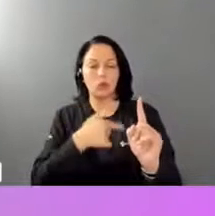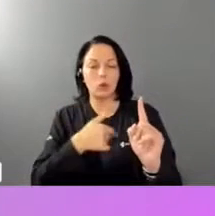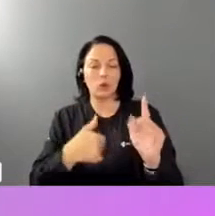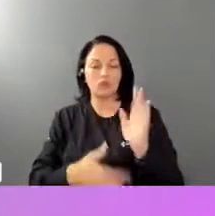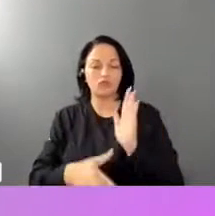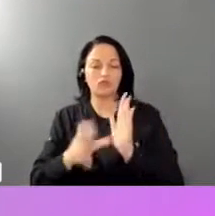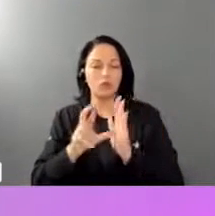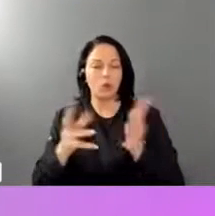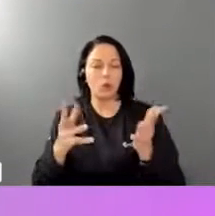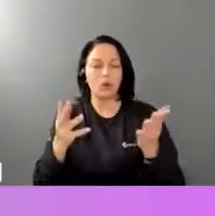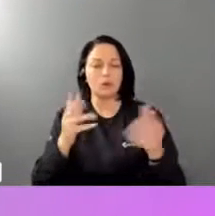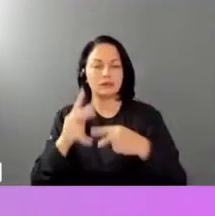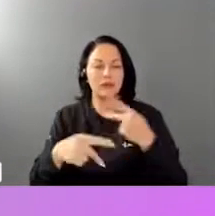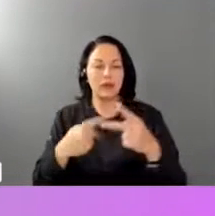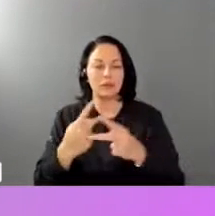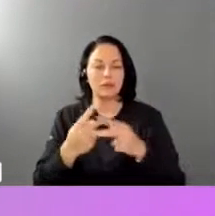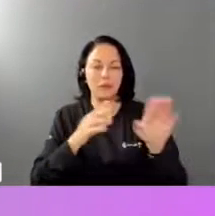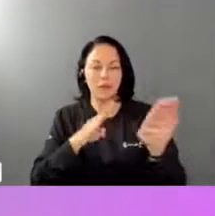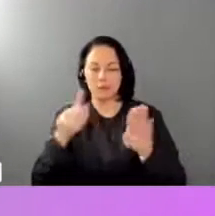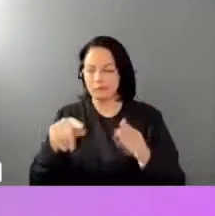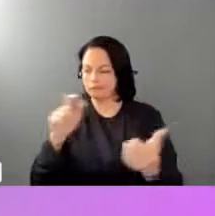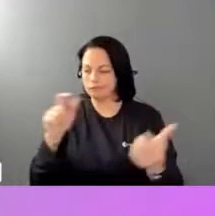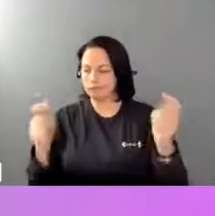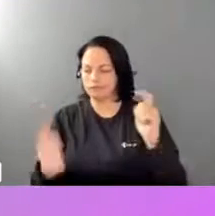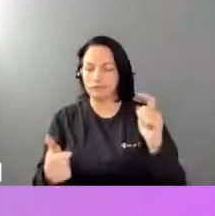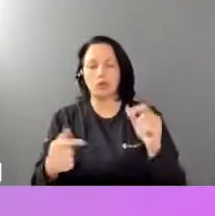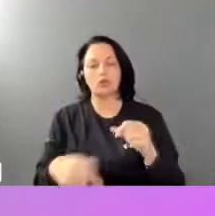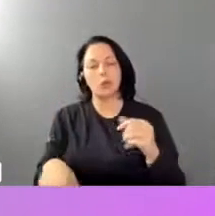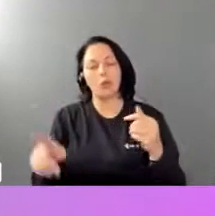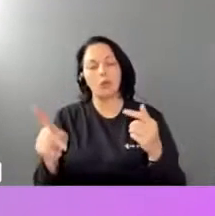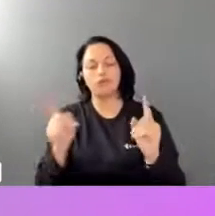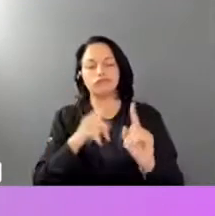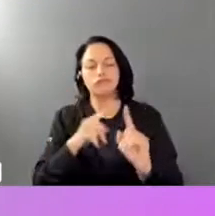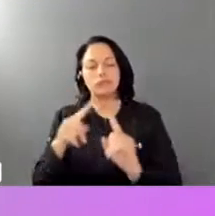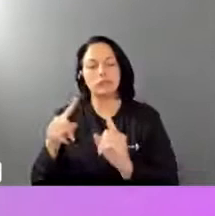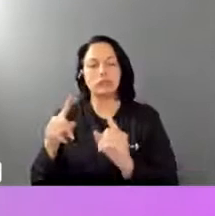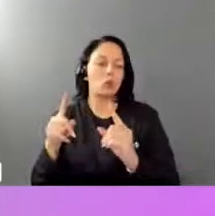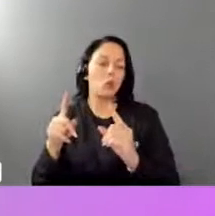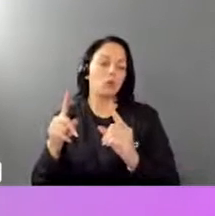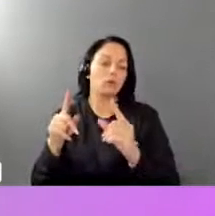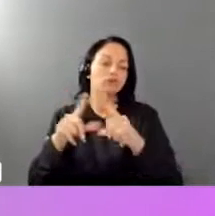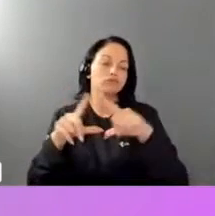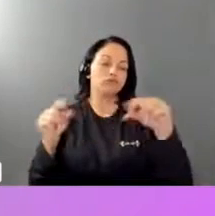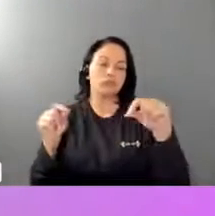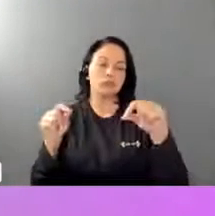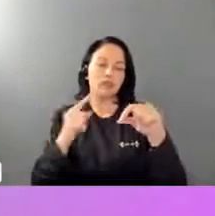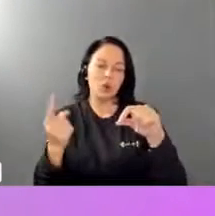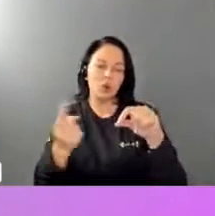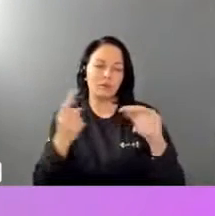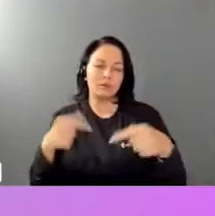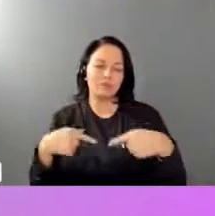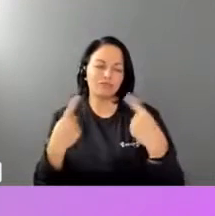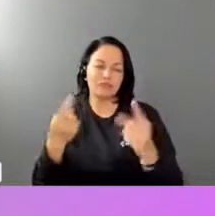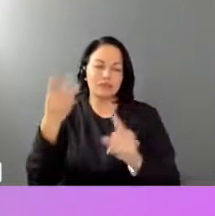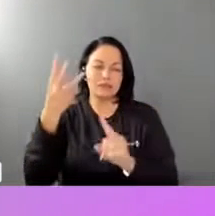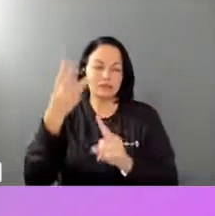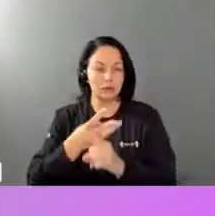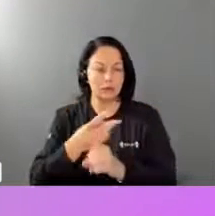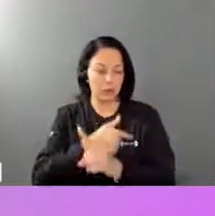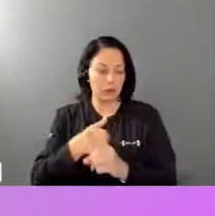[Katie McCormick] Now that we've gone over the three objectives what are these behaviors starting to change?